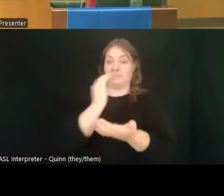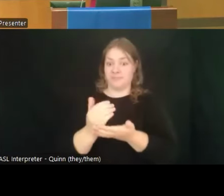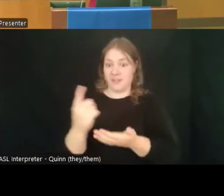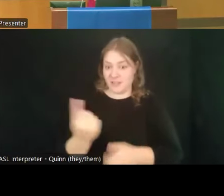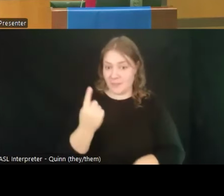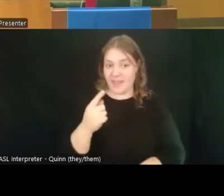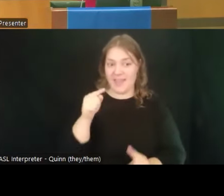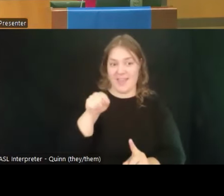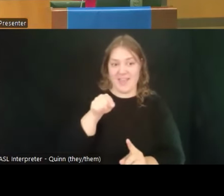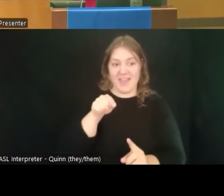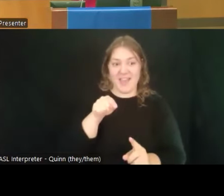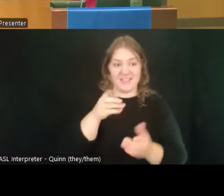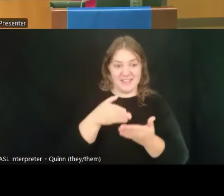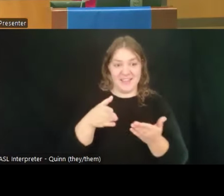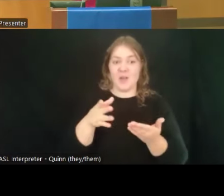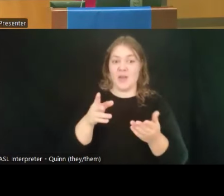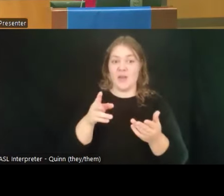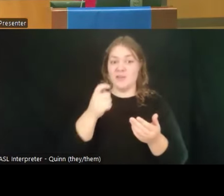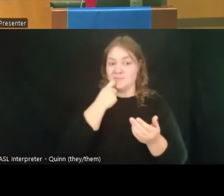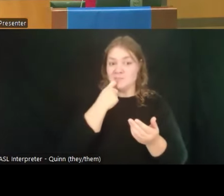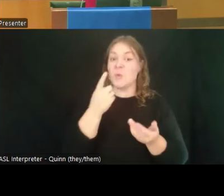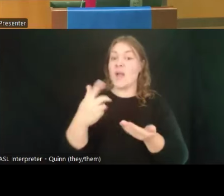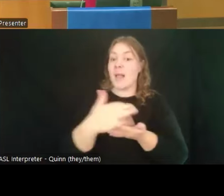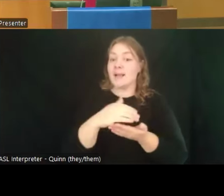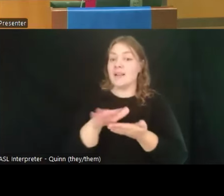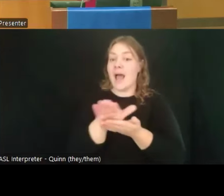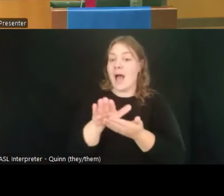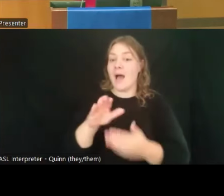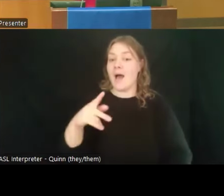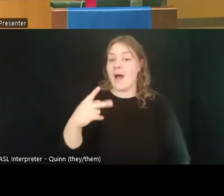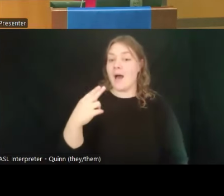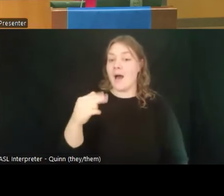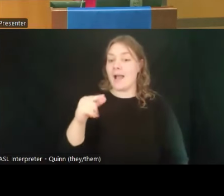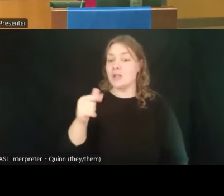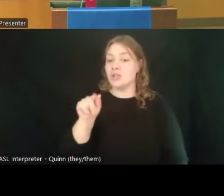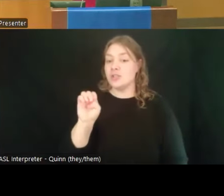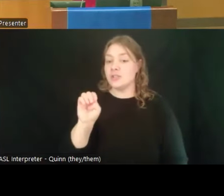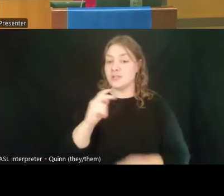we collected hygiene products we've we're right now we're doing one for school supplies and these